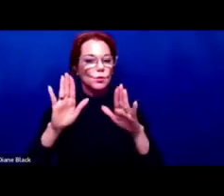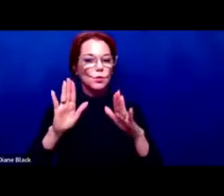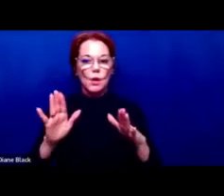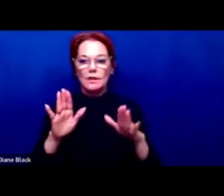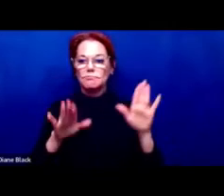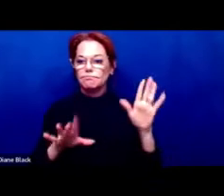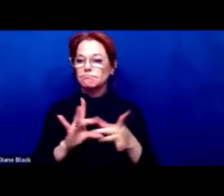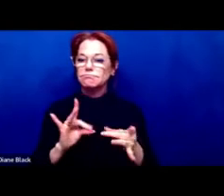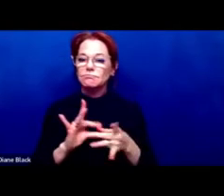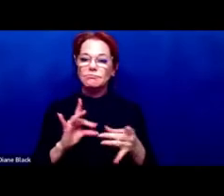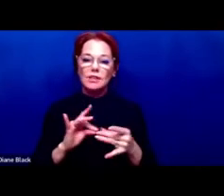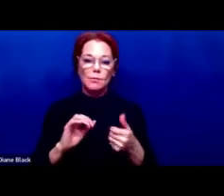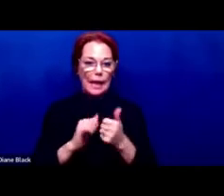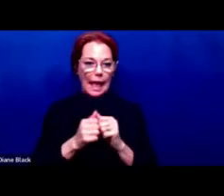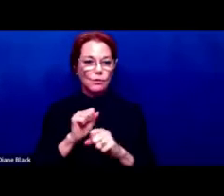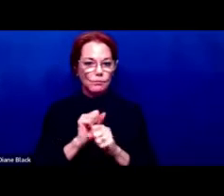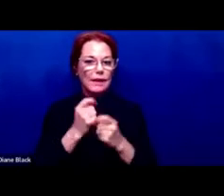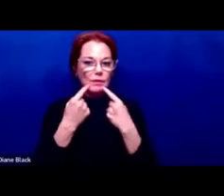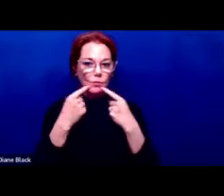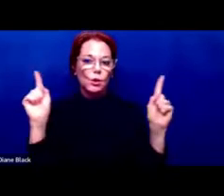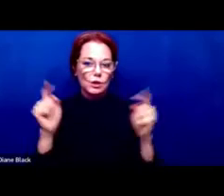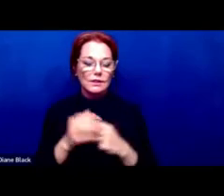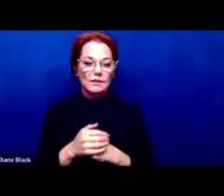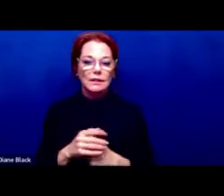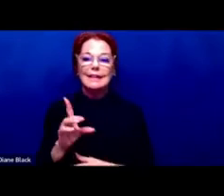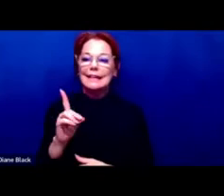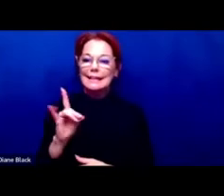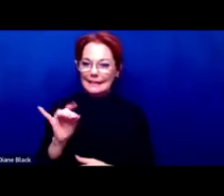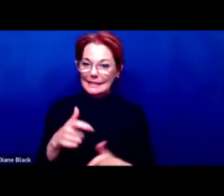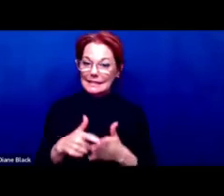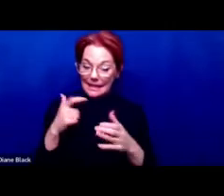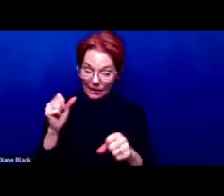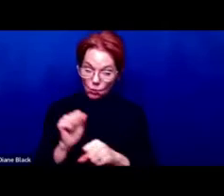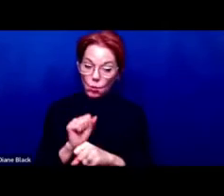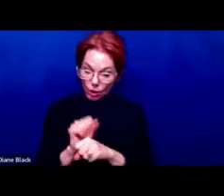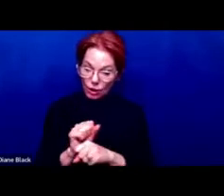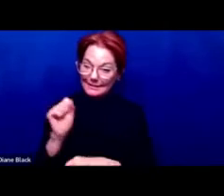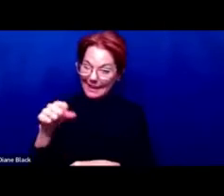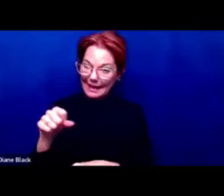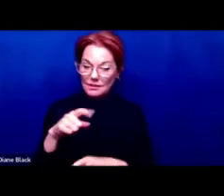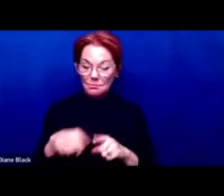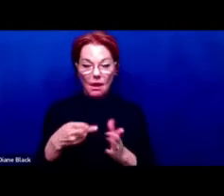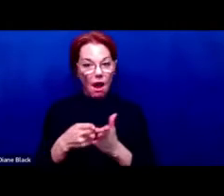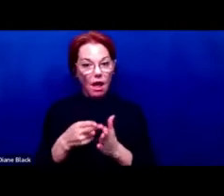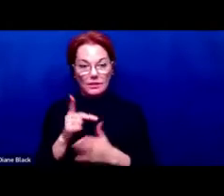on how to make this work. It did take a little bit of work from them, but it it honestly looks like it's really paying off. And